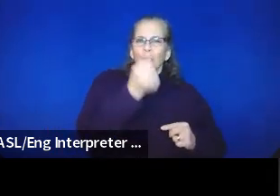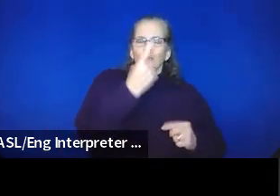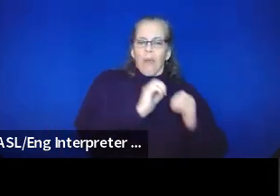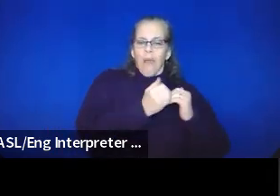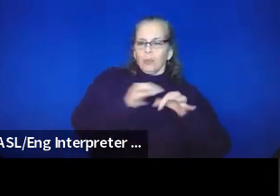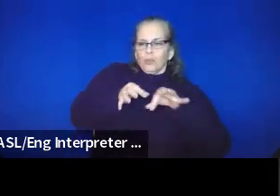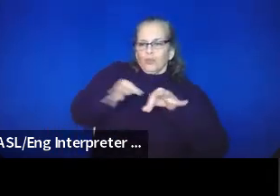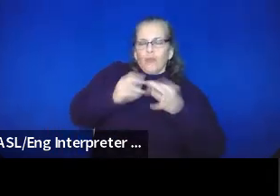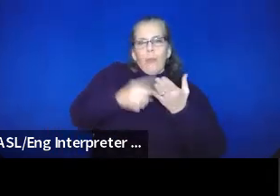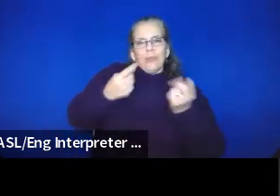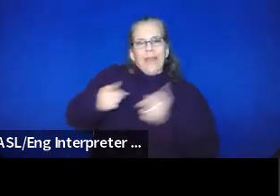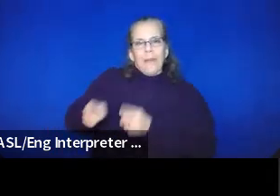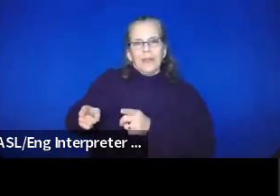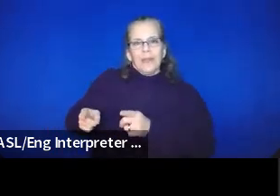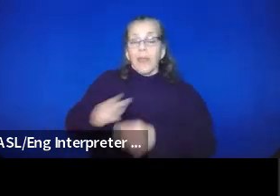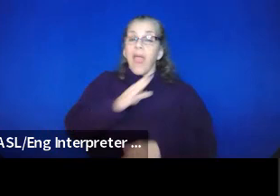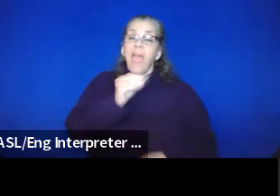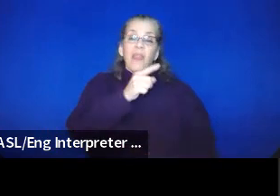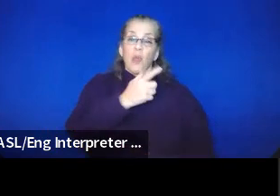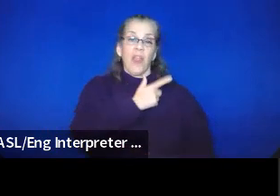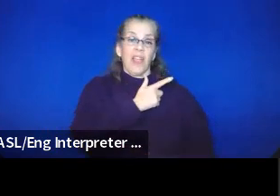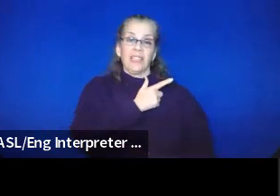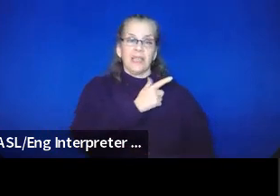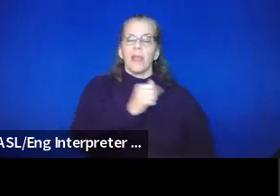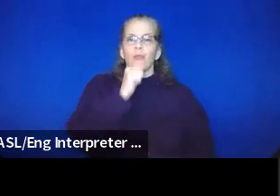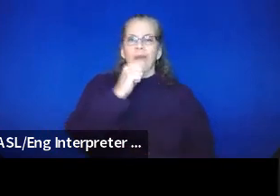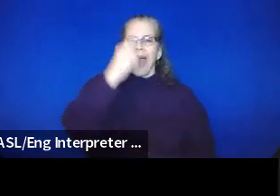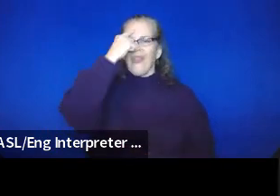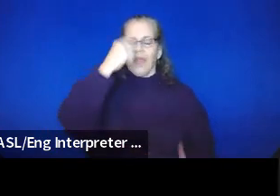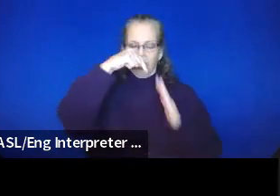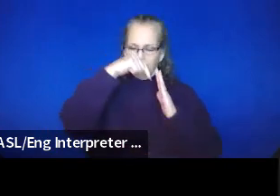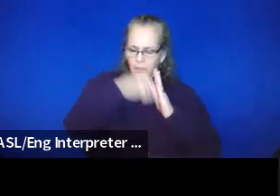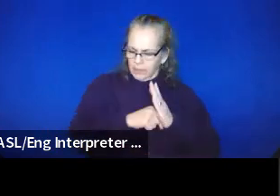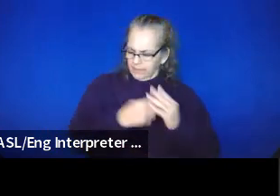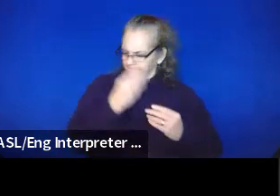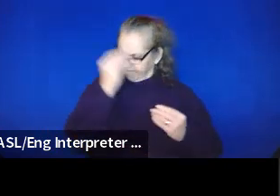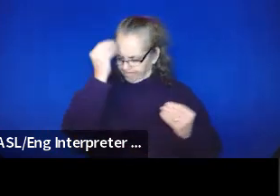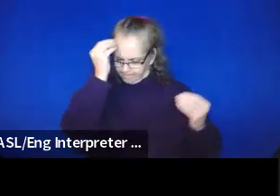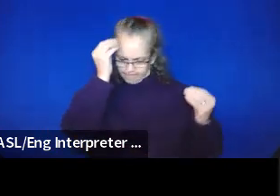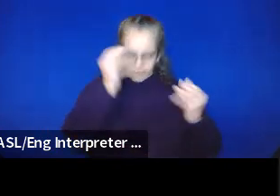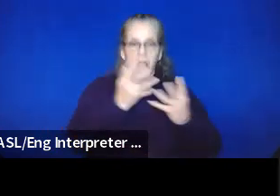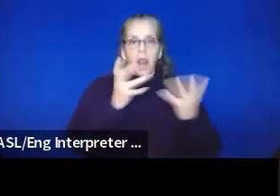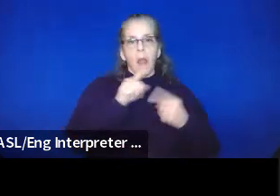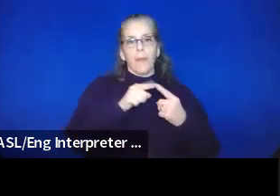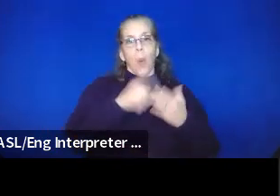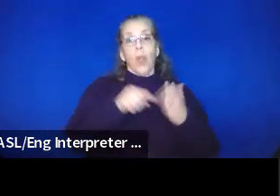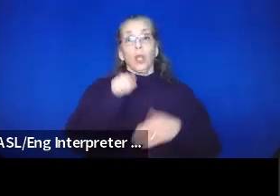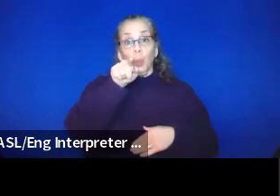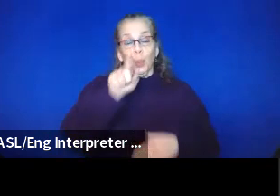also lazy. They're not going to think deeply about what you need. So the better you understand the issues, the better you will be able to clearly articulate